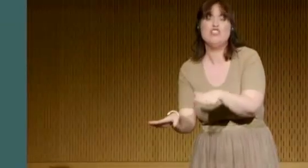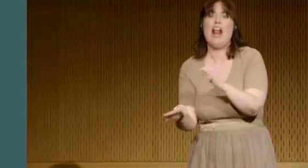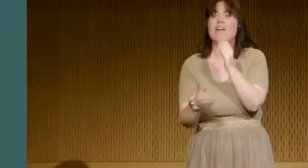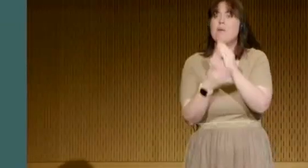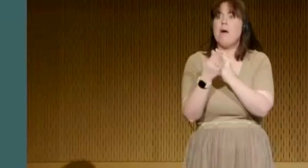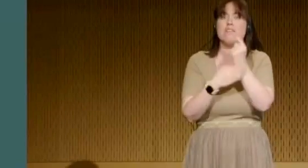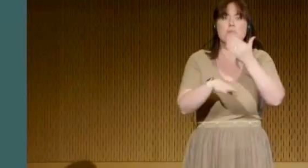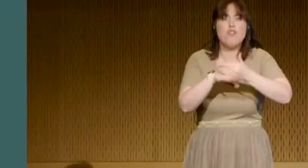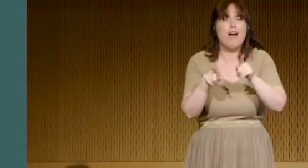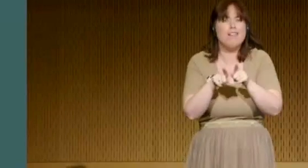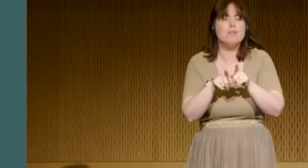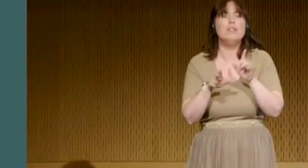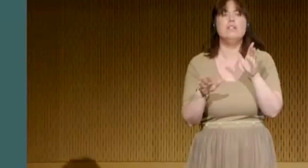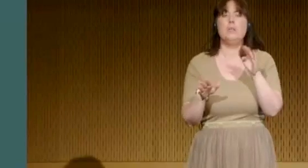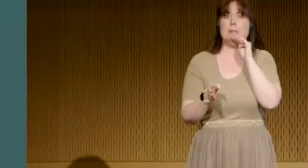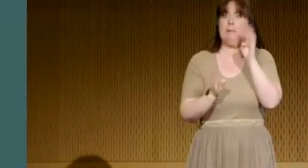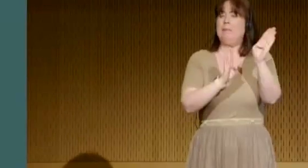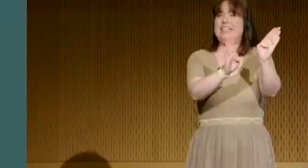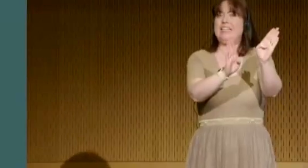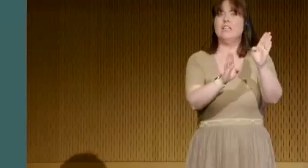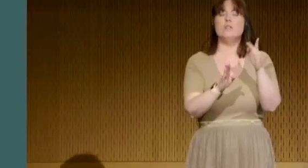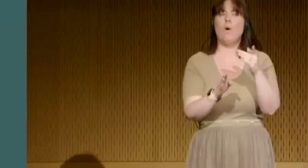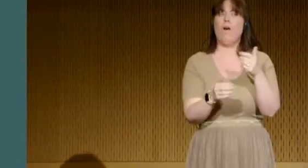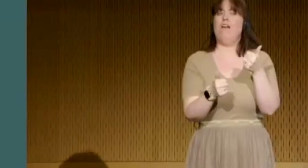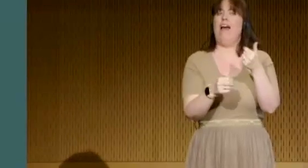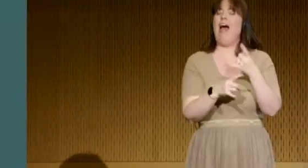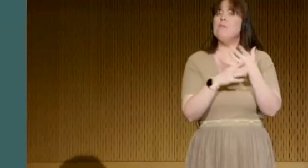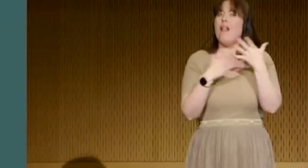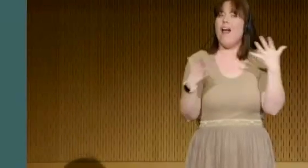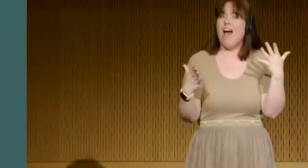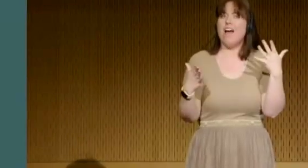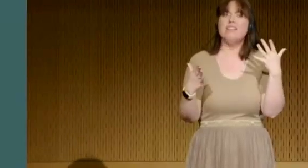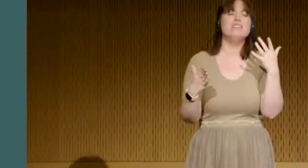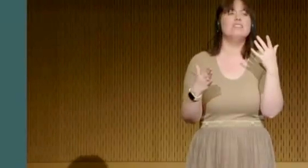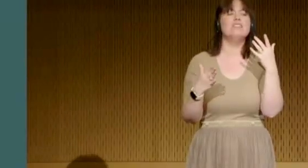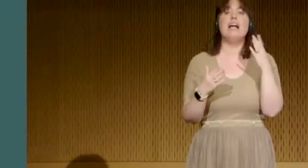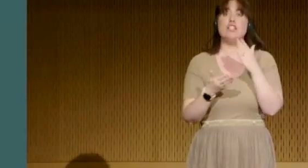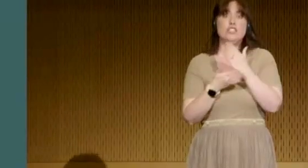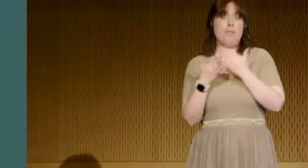going as well. So, it really helps as well. A couple of the Irish students said to me, you know,